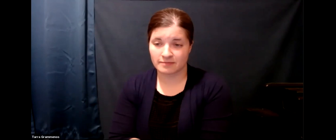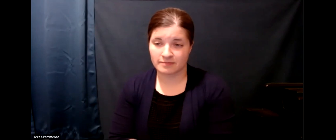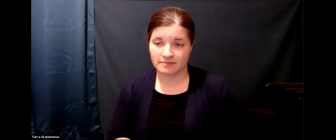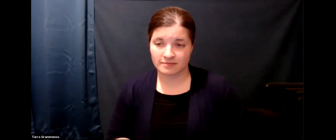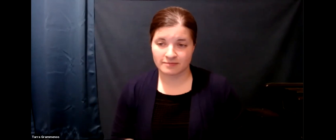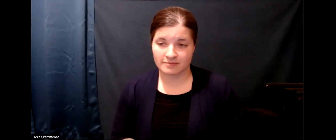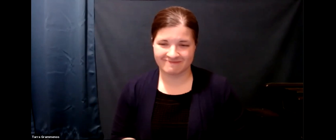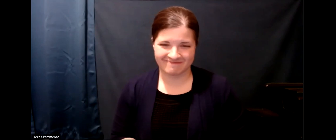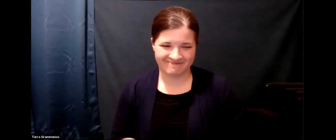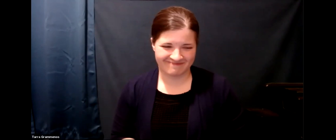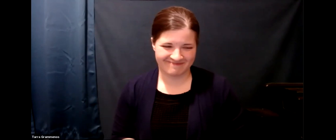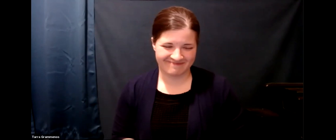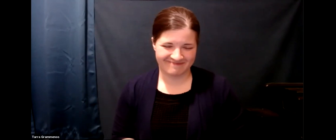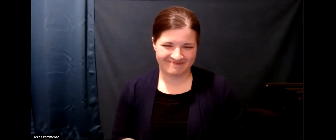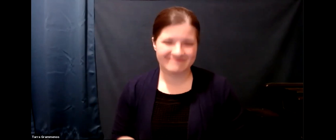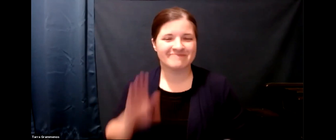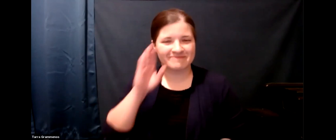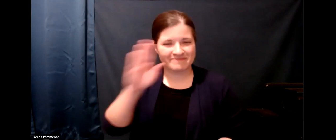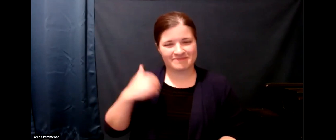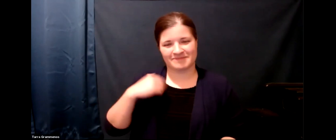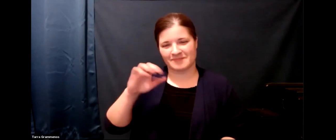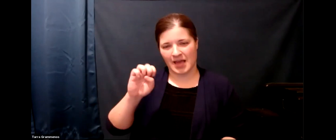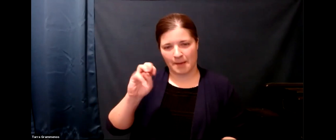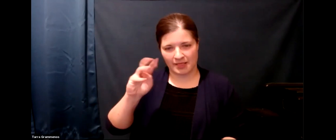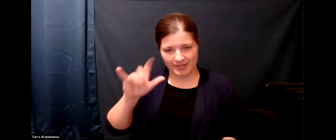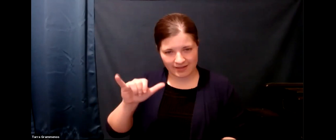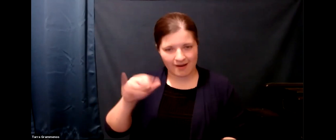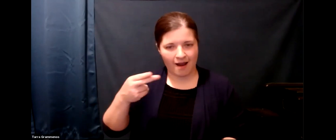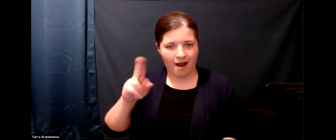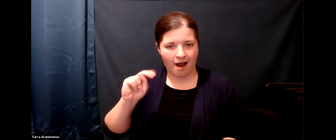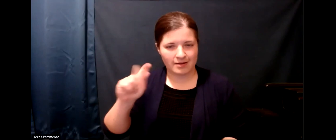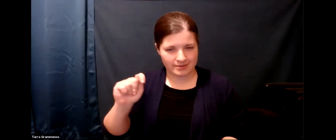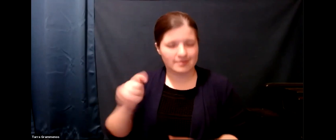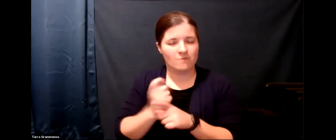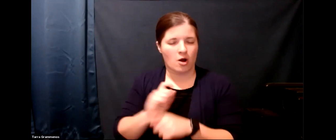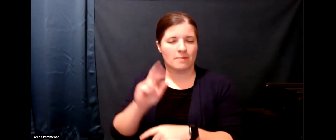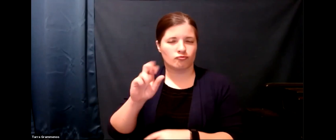Hi, this is Emily Hunt from Ramsey County. Thank you for having me today.